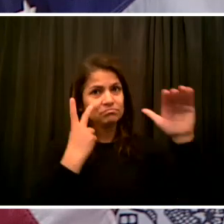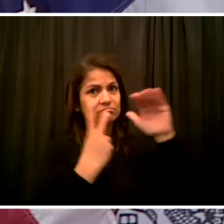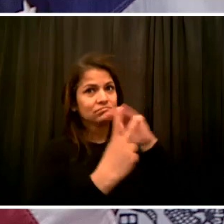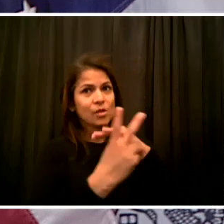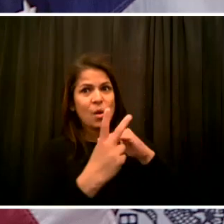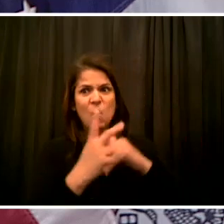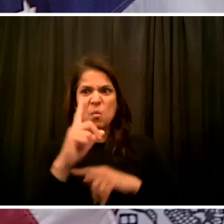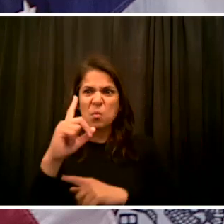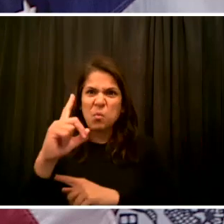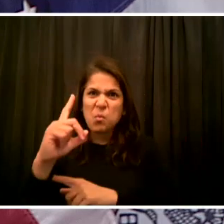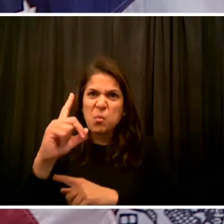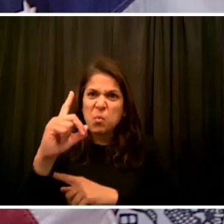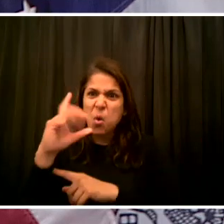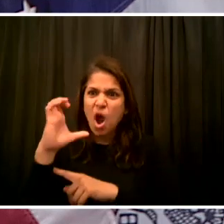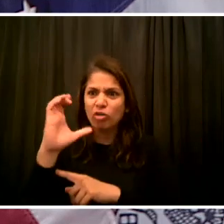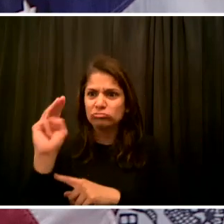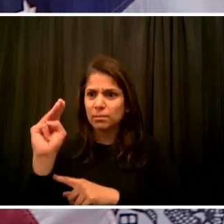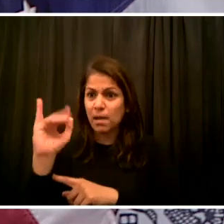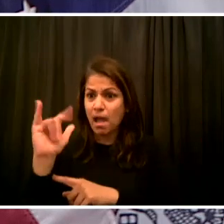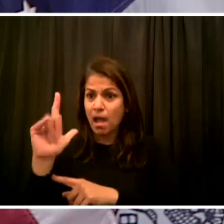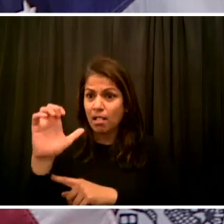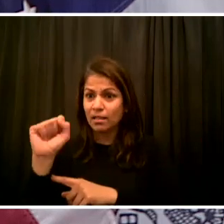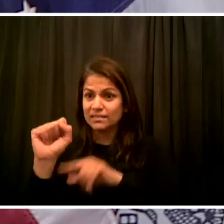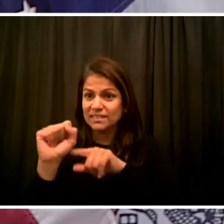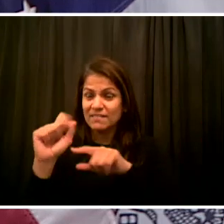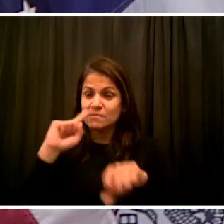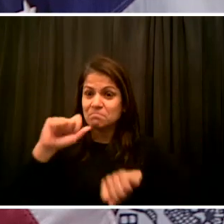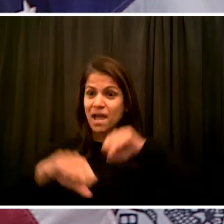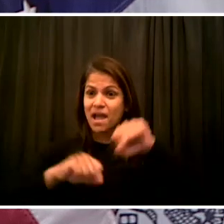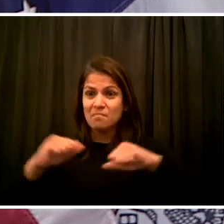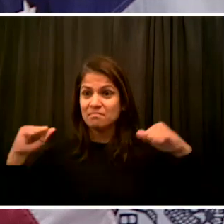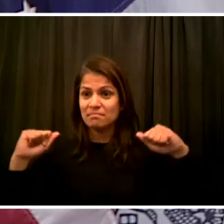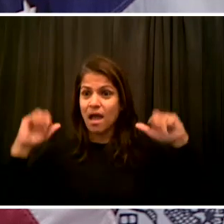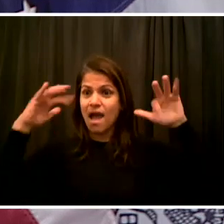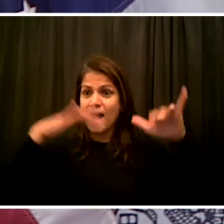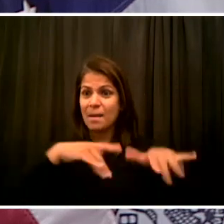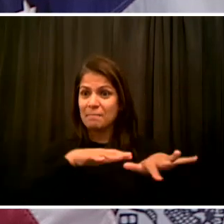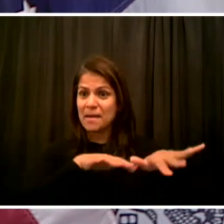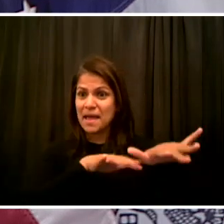HUNDREDS OFMI LES OF NY'S STREETS